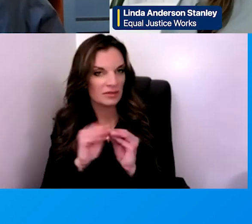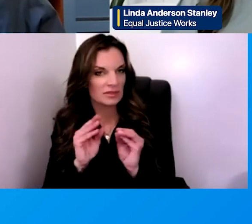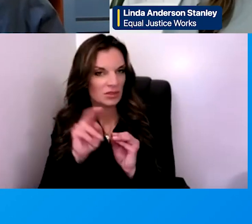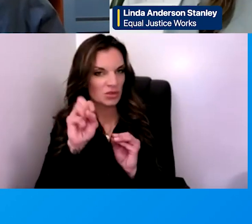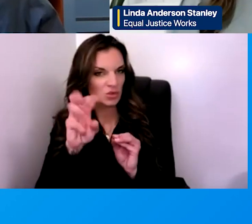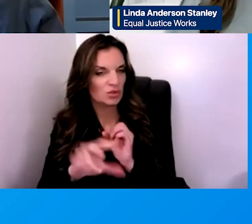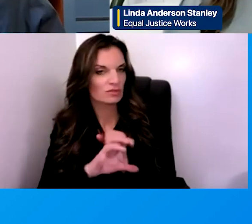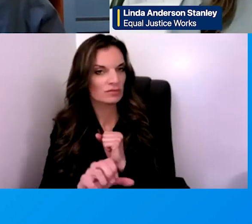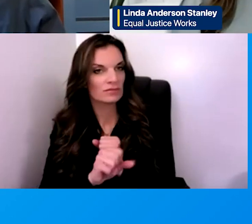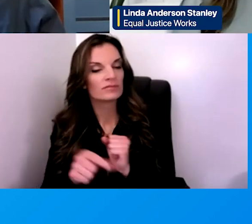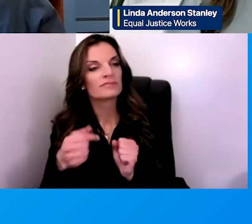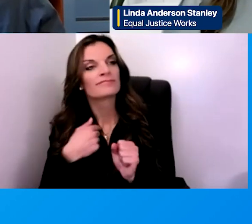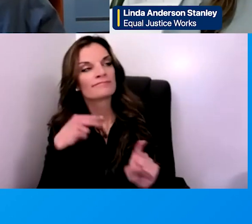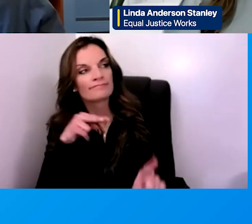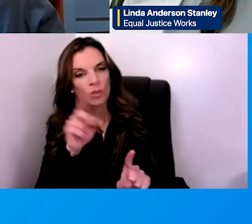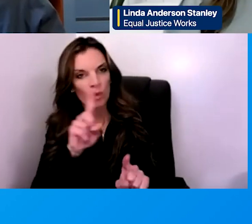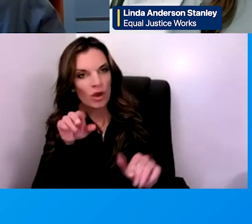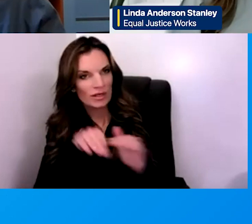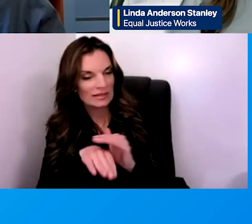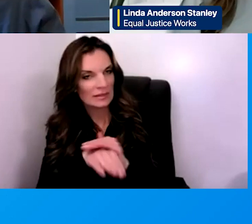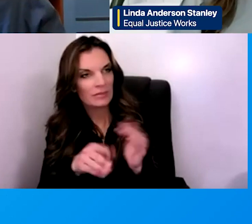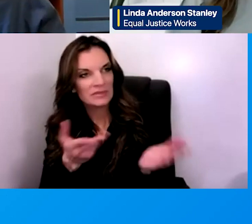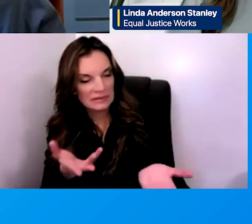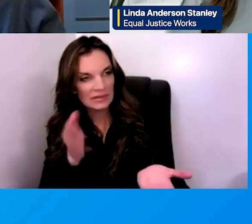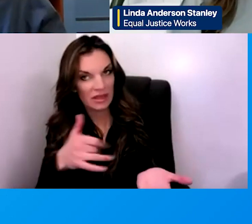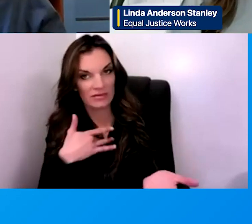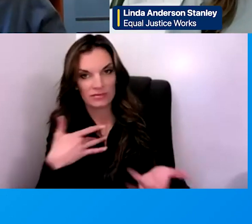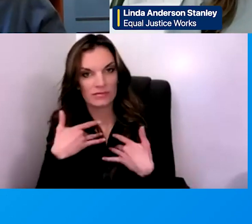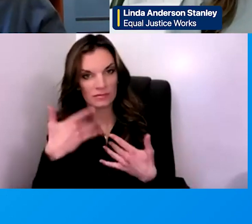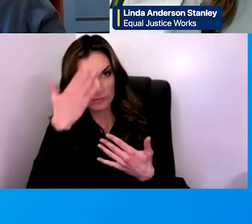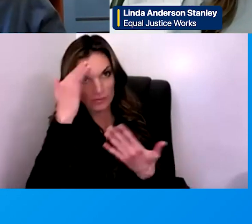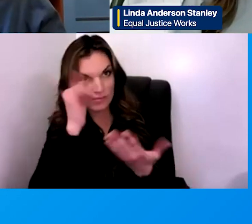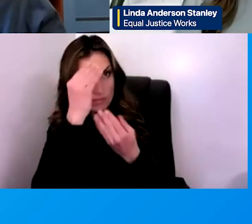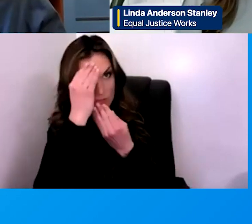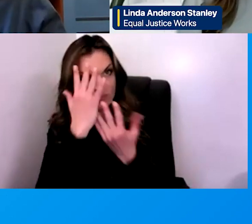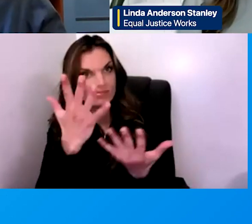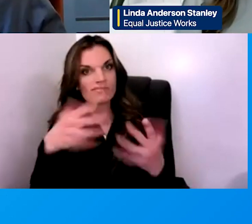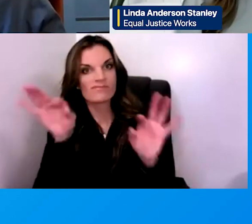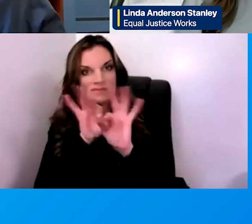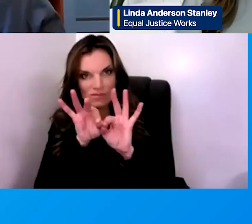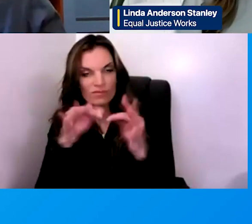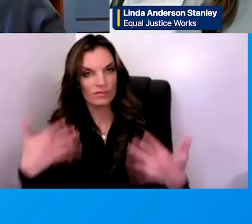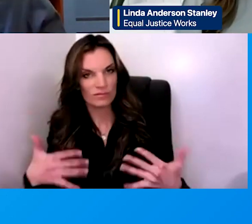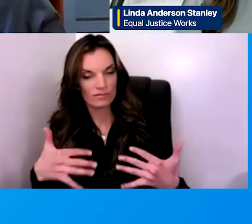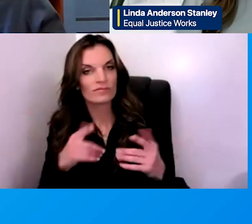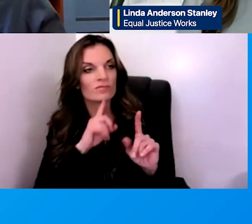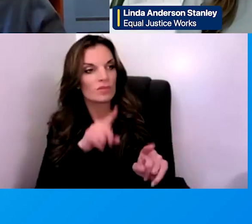was that these were accessible to everyone because the nature of the information that was being provided reports from the Department of Health, reports